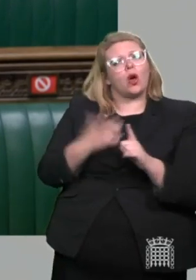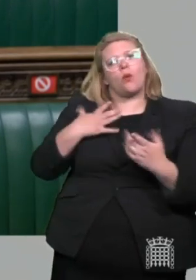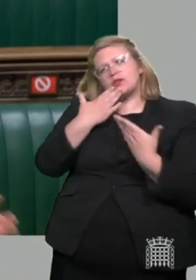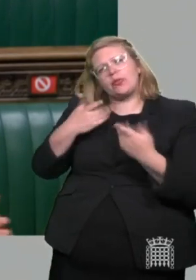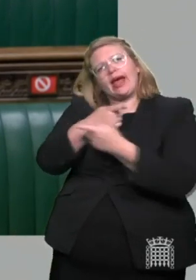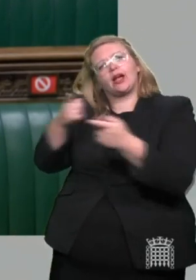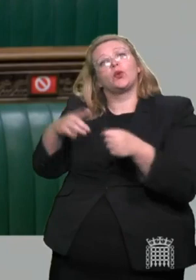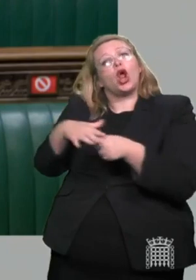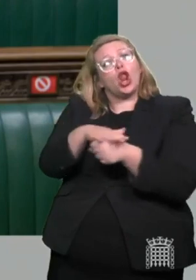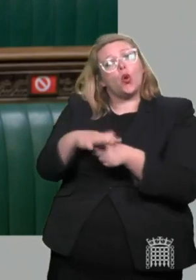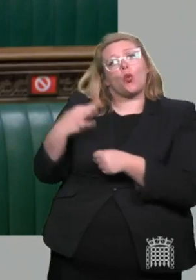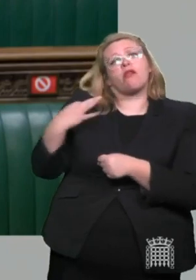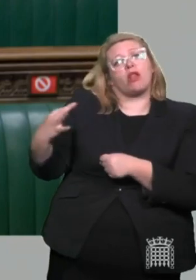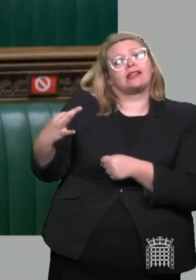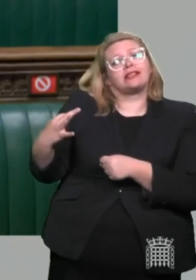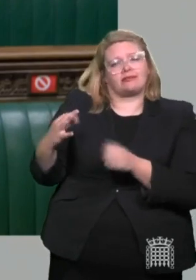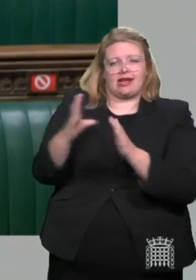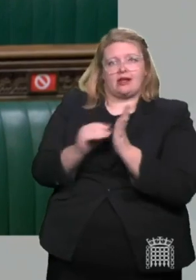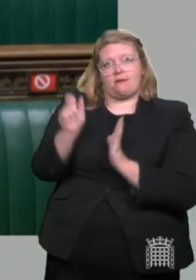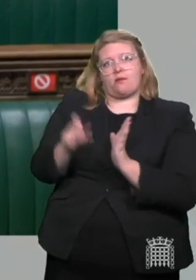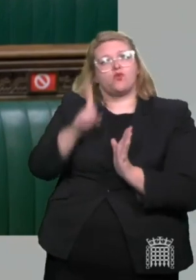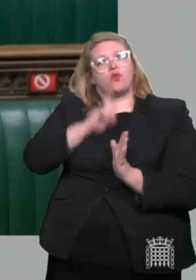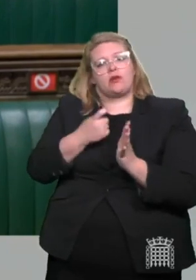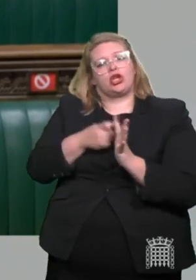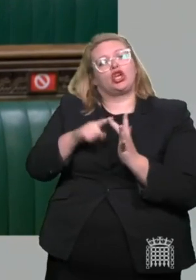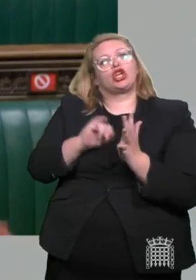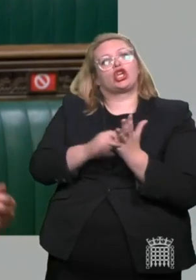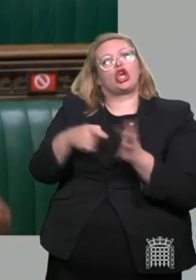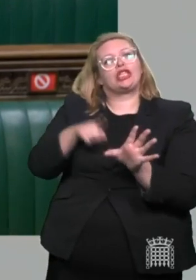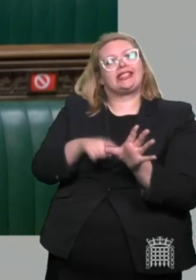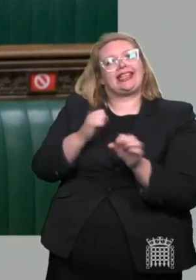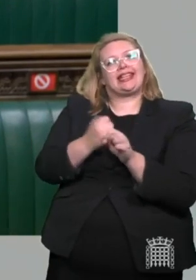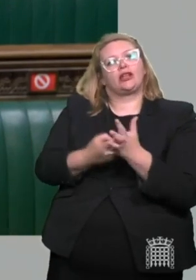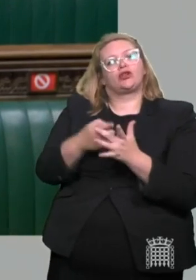such as Kirsty Griffiths who has been volunteering at the Marlow vaccine centre, and Guy Hollis